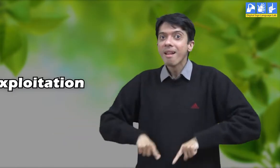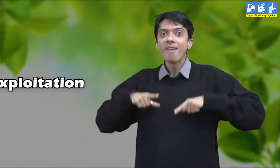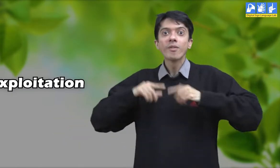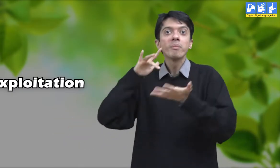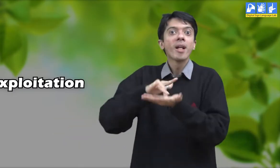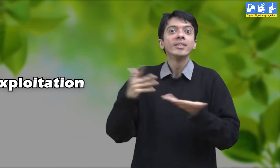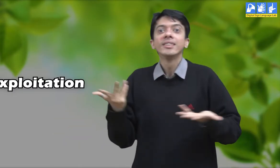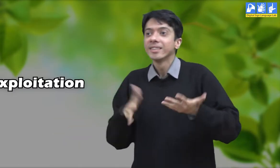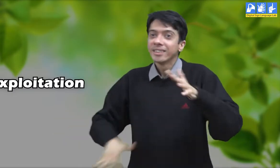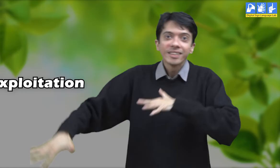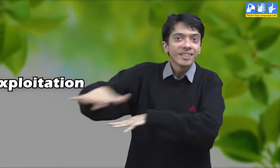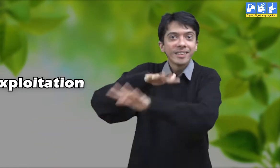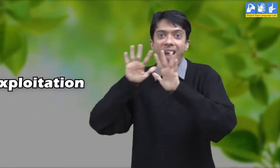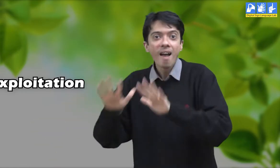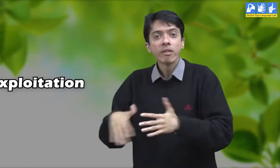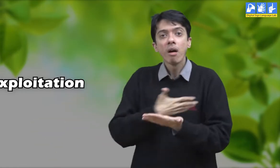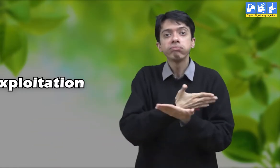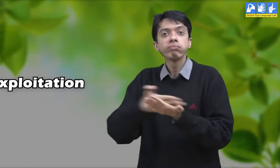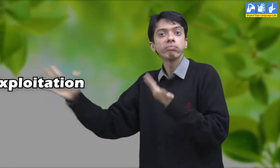It leads to a direct loss of wildlife habitat.